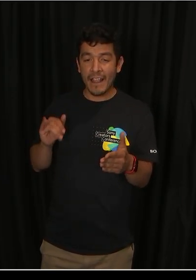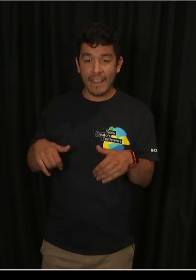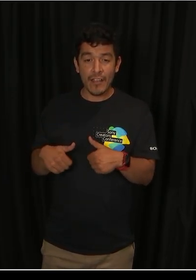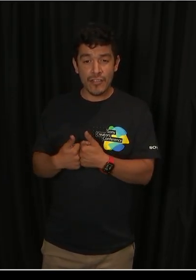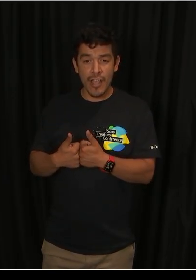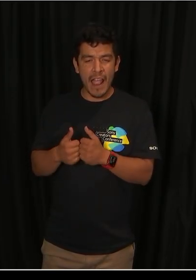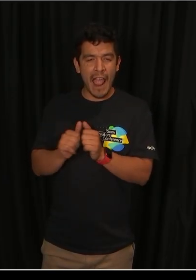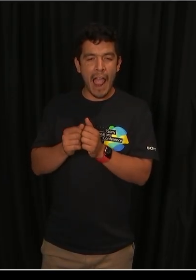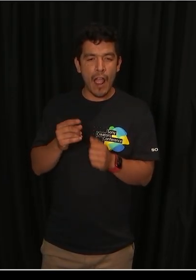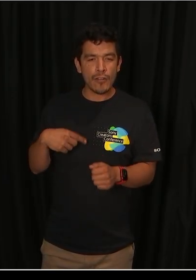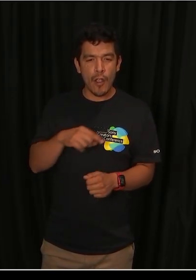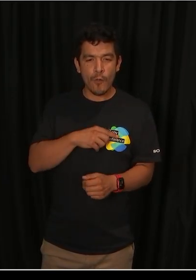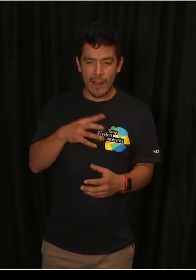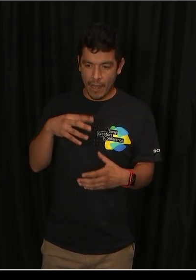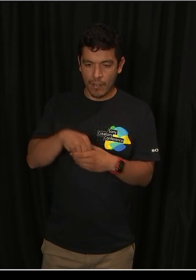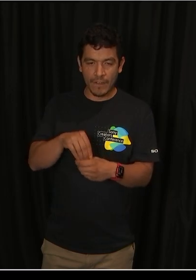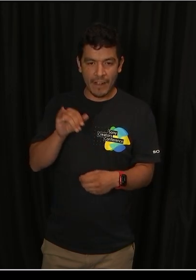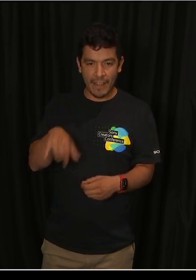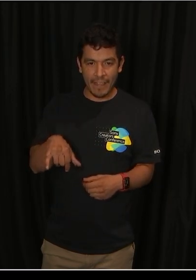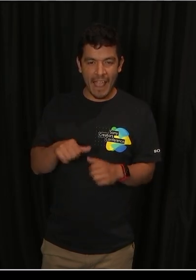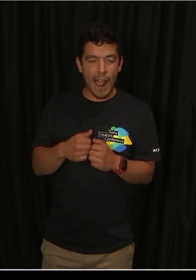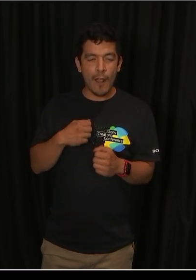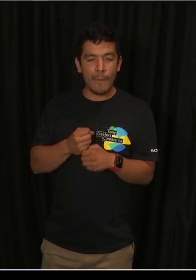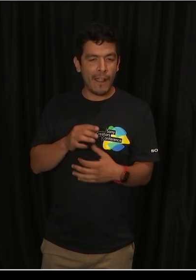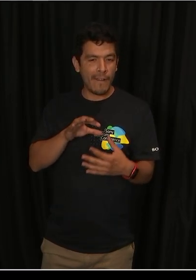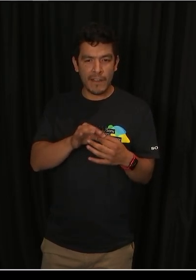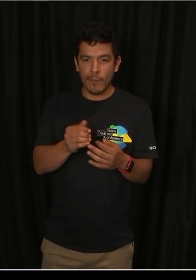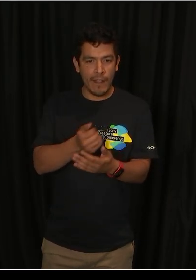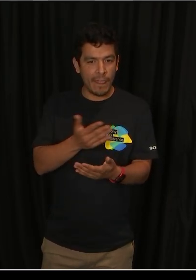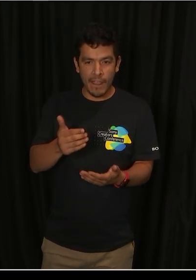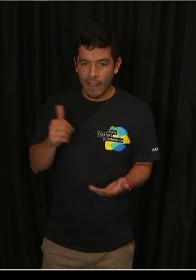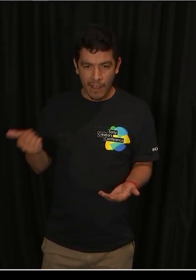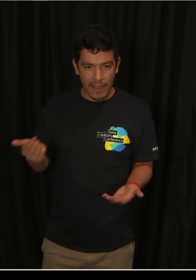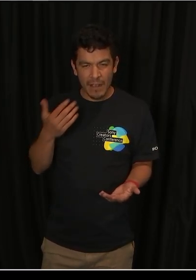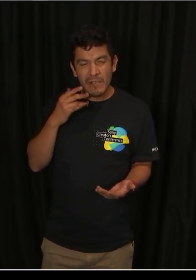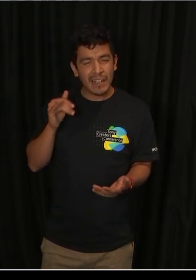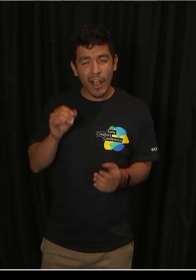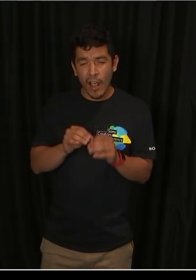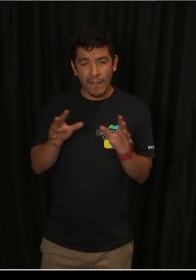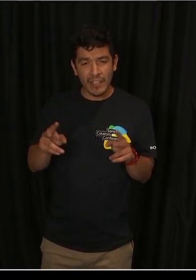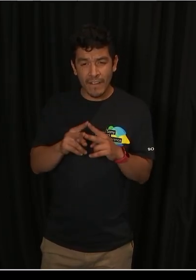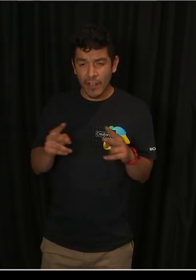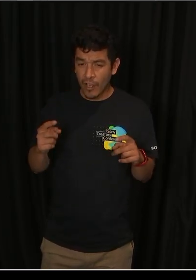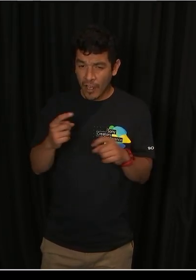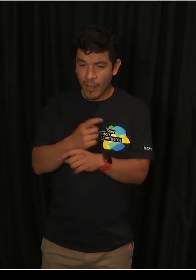how do we incorporate that? How do we make that fit with everything else? Because obviously it's a very complicated design